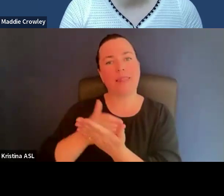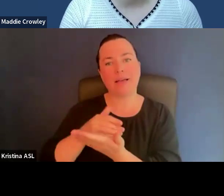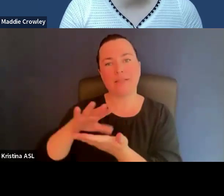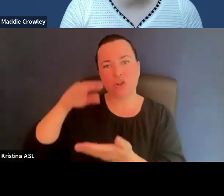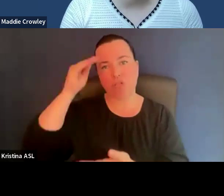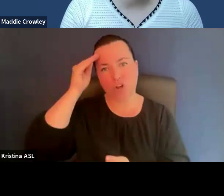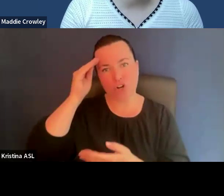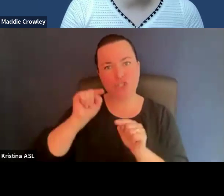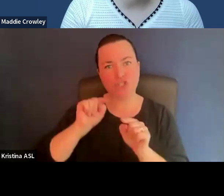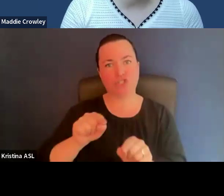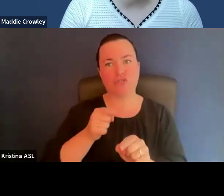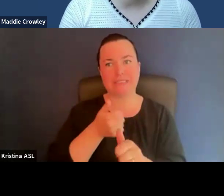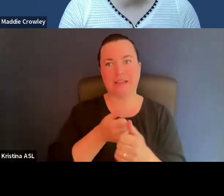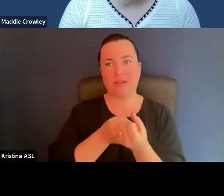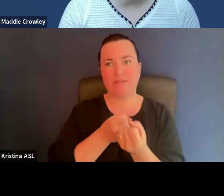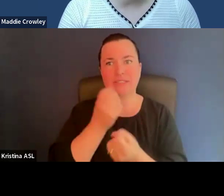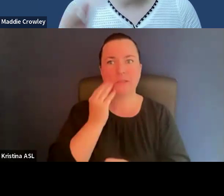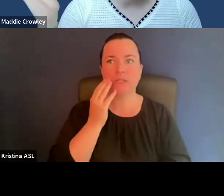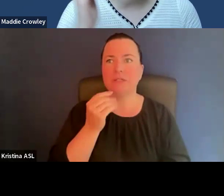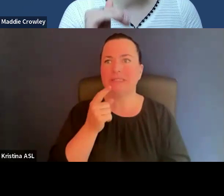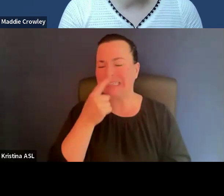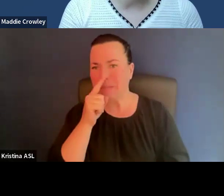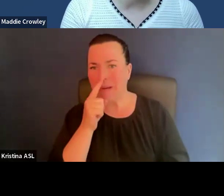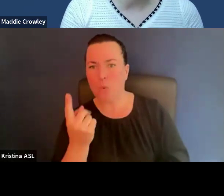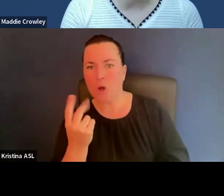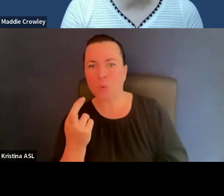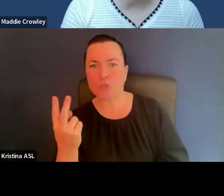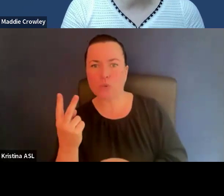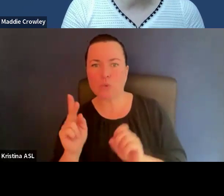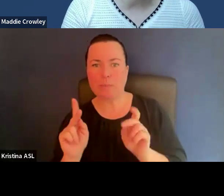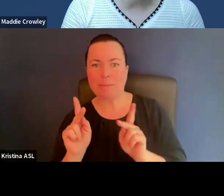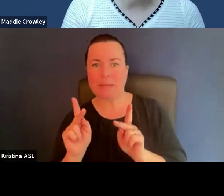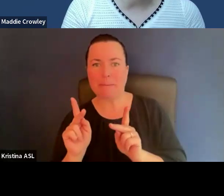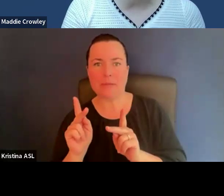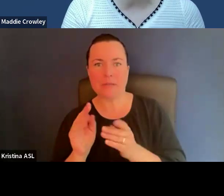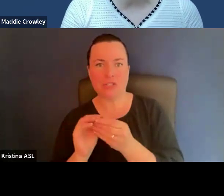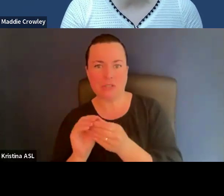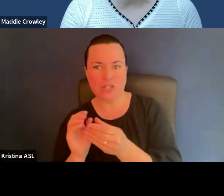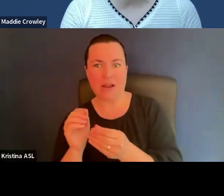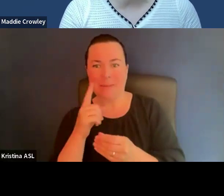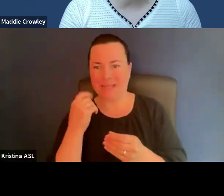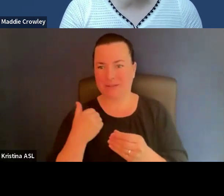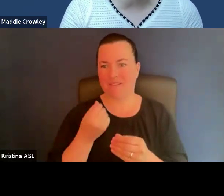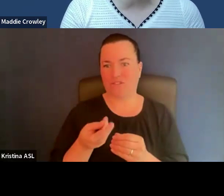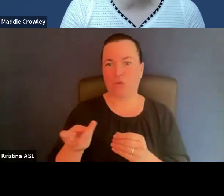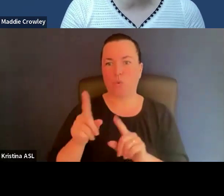And if we could have only maybe one or two folks share, that way we can get through the final few questions as we approach time.